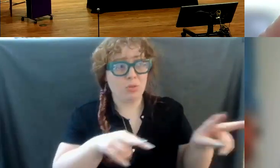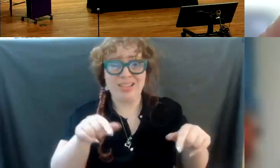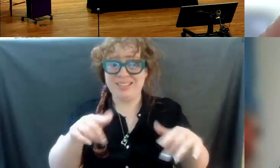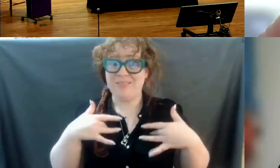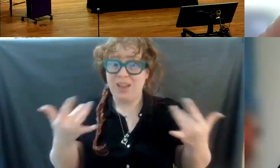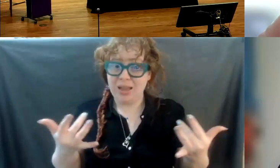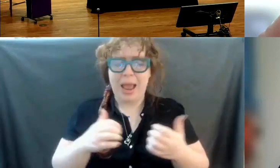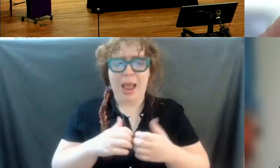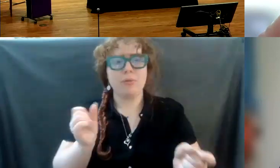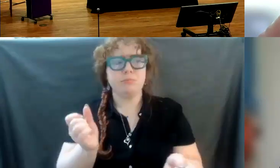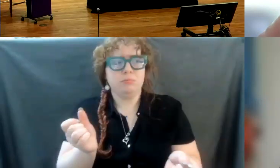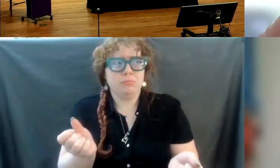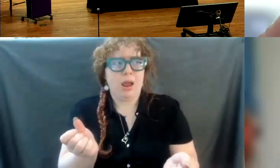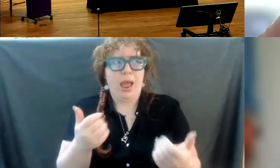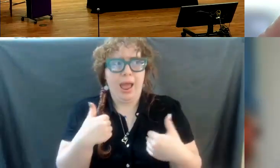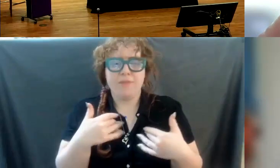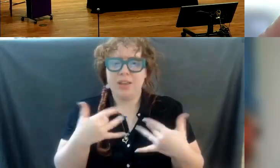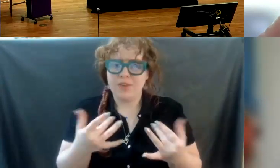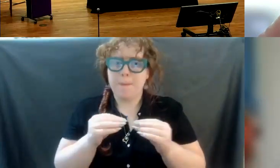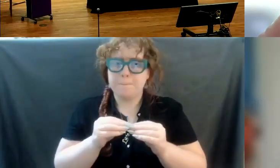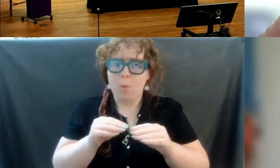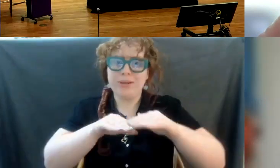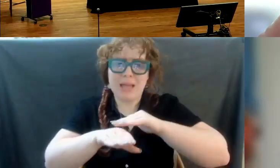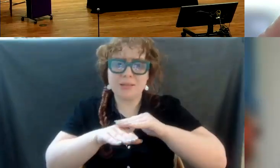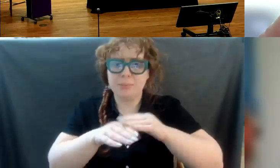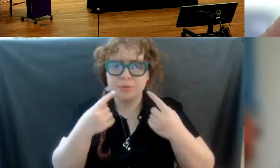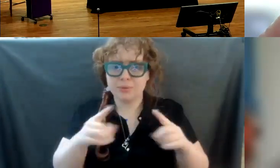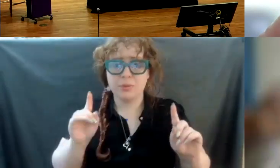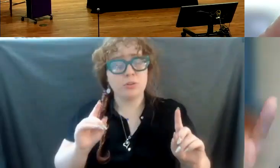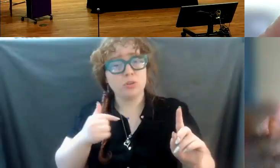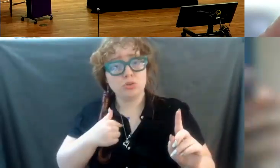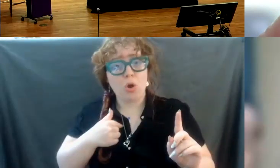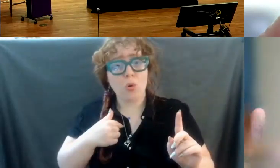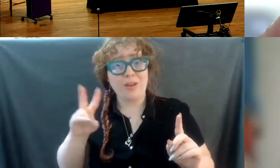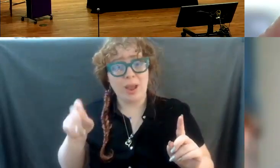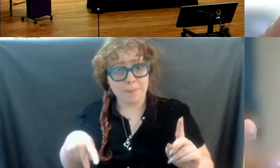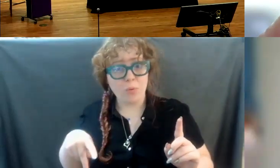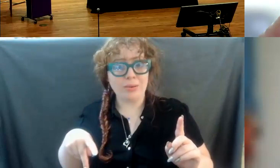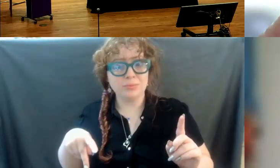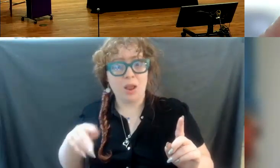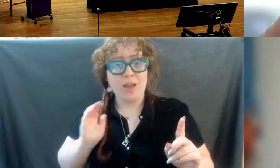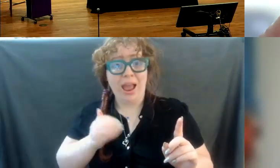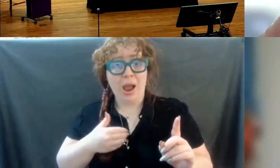The vice president of our Organization of Black Psychologists is in a wheelchair, and so she reminds me often about creating